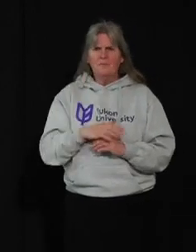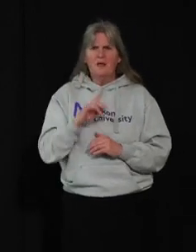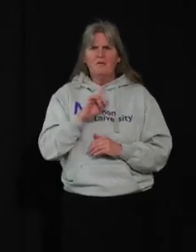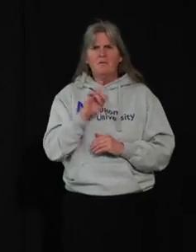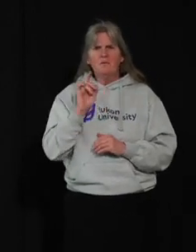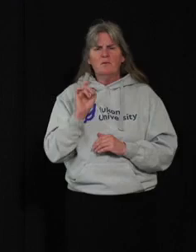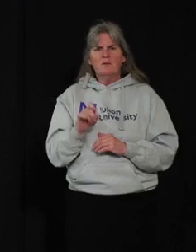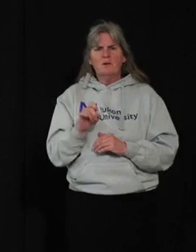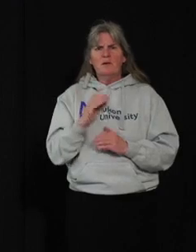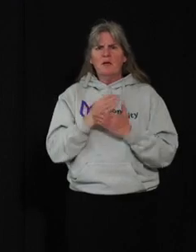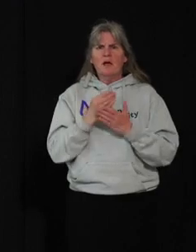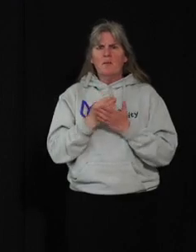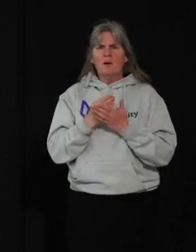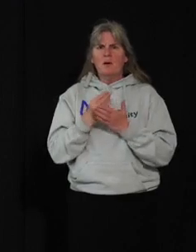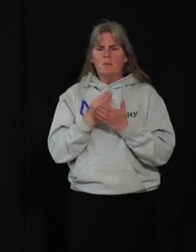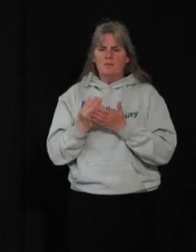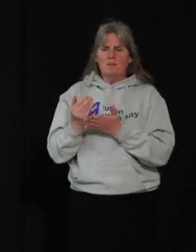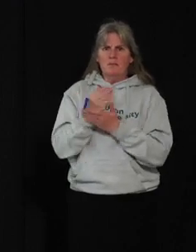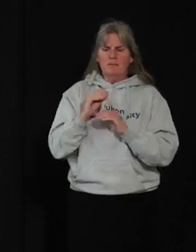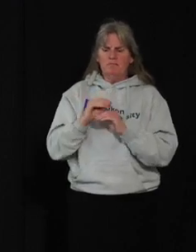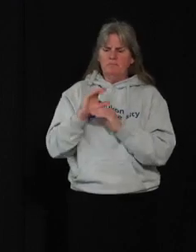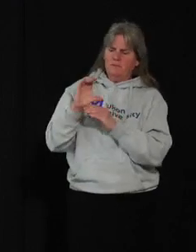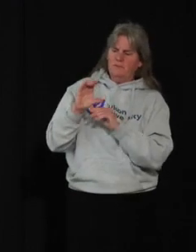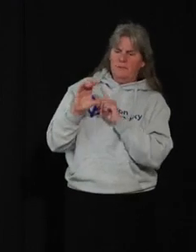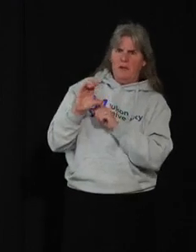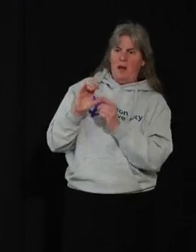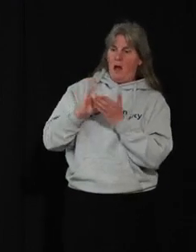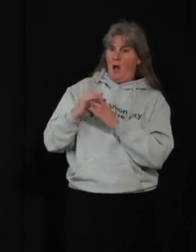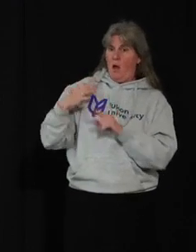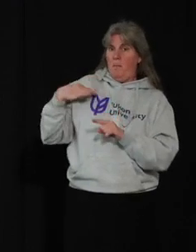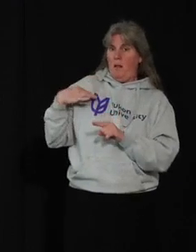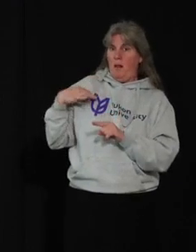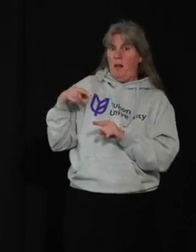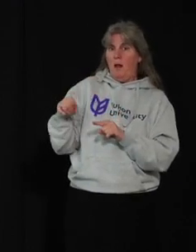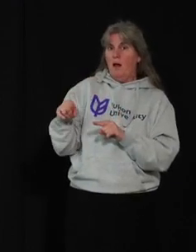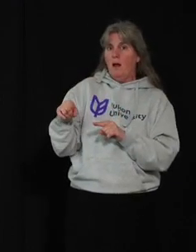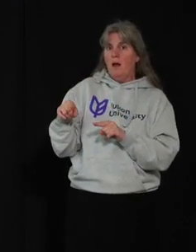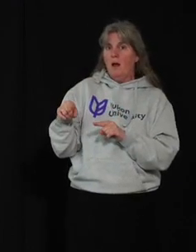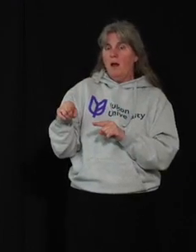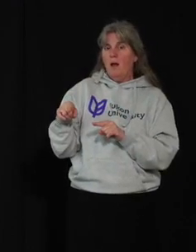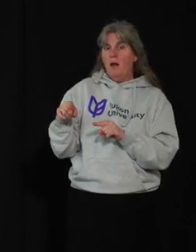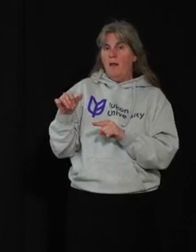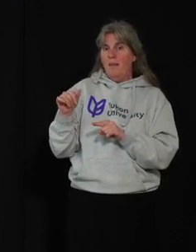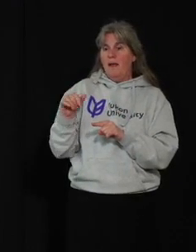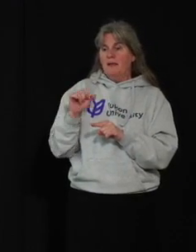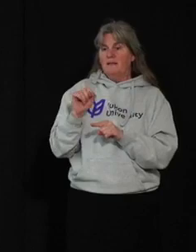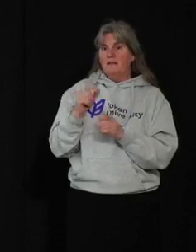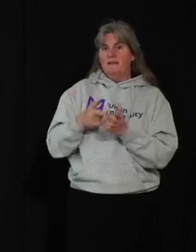Reporter: I have a question about the wage top up. How can people apply for the